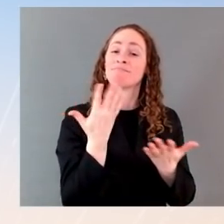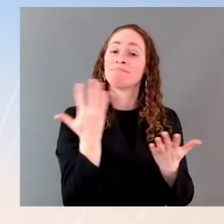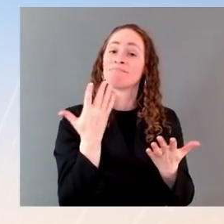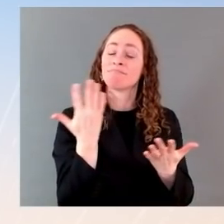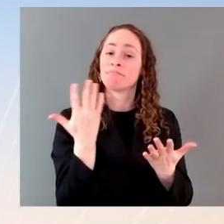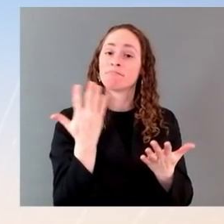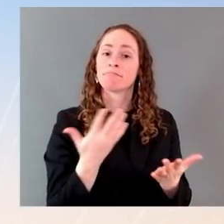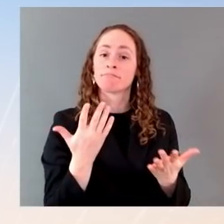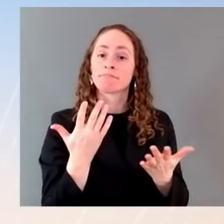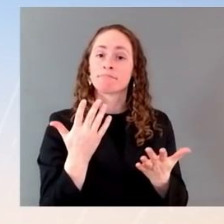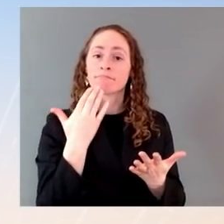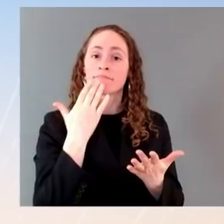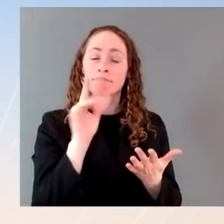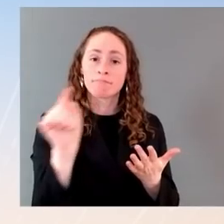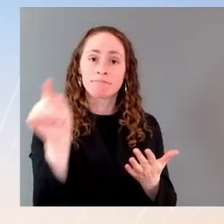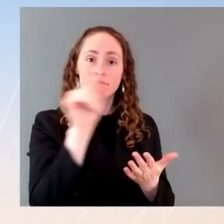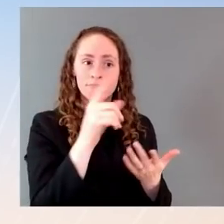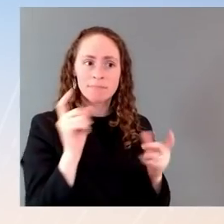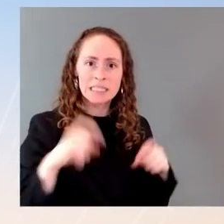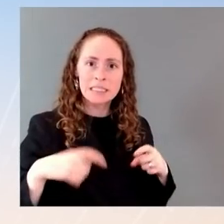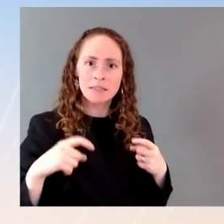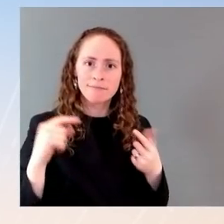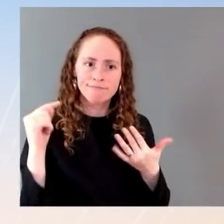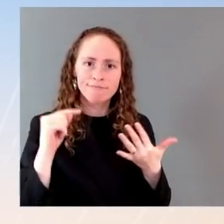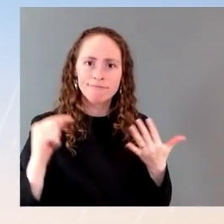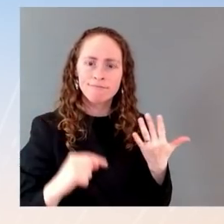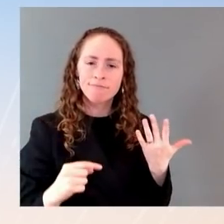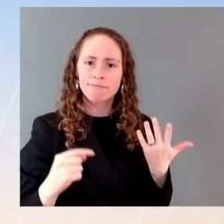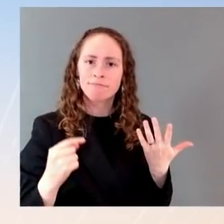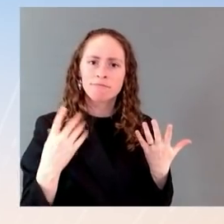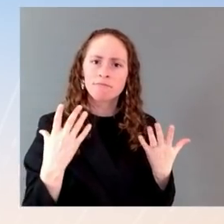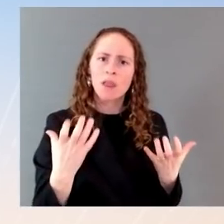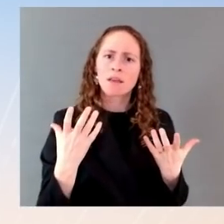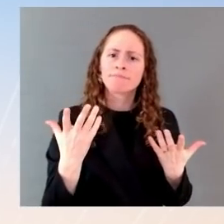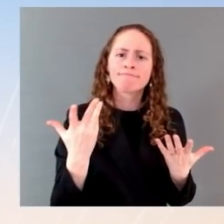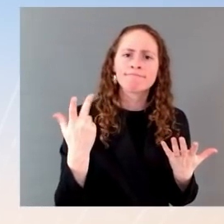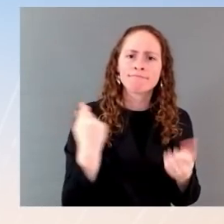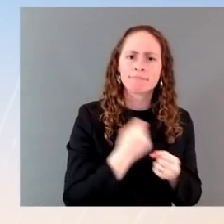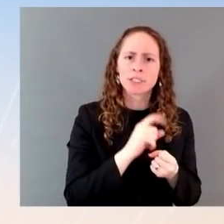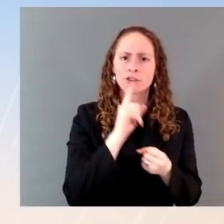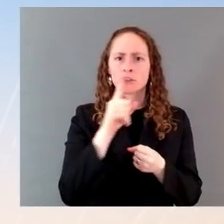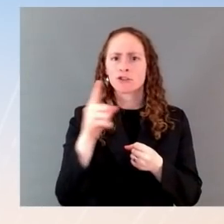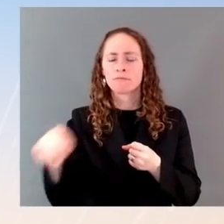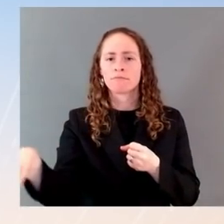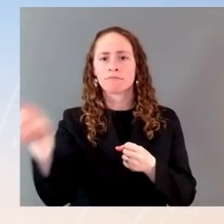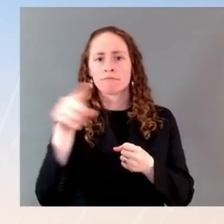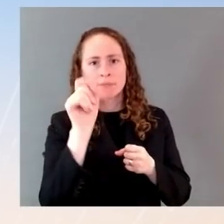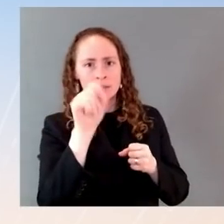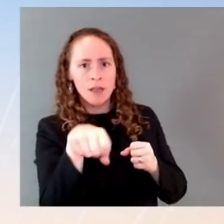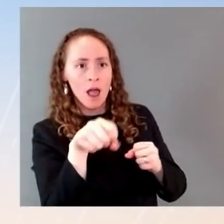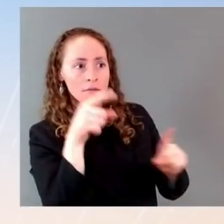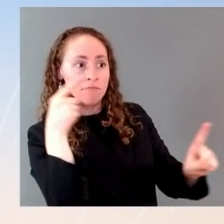pharmacies, doctors' offices, schools -- and also have a component where people can have tests for free at their home.